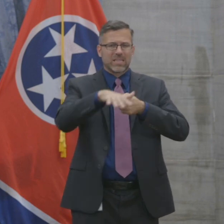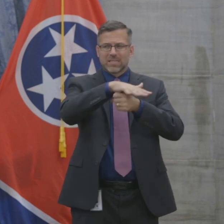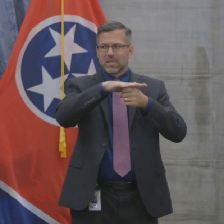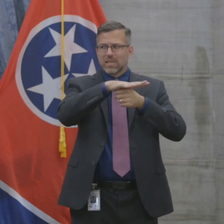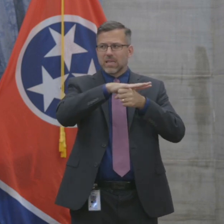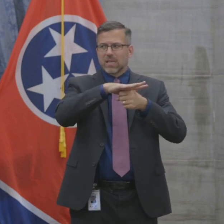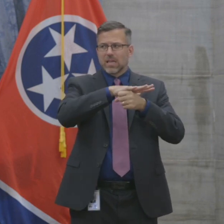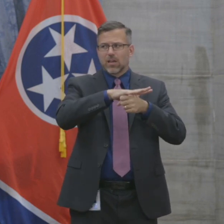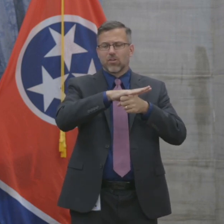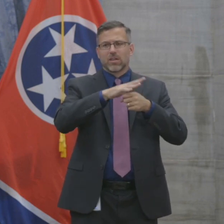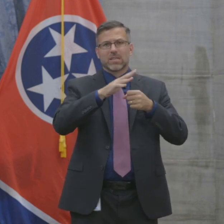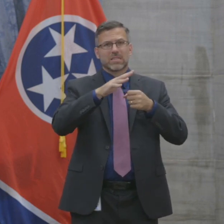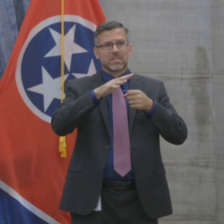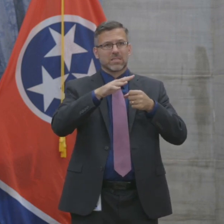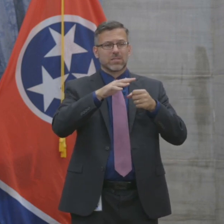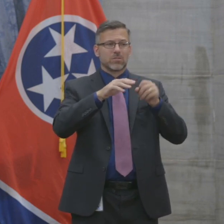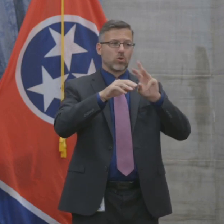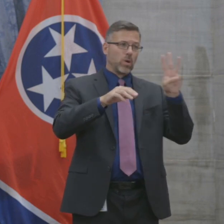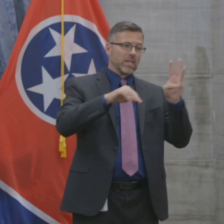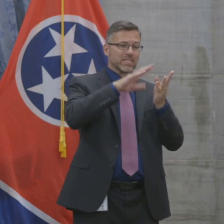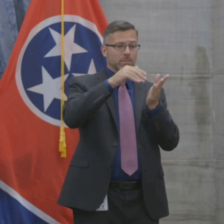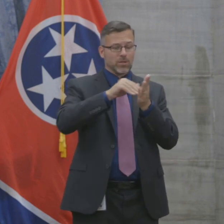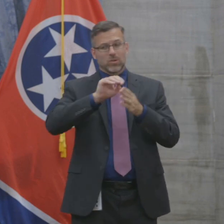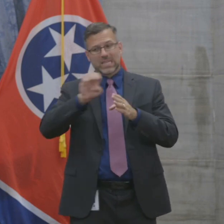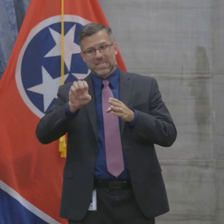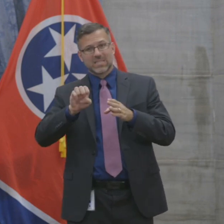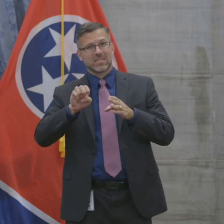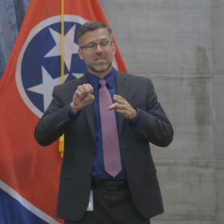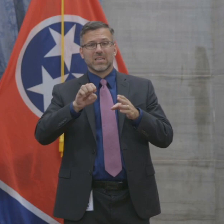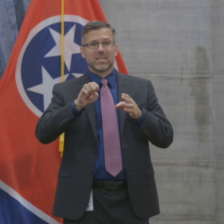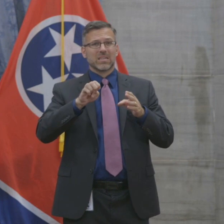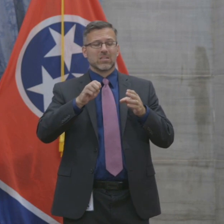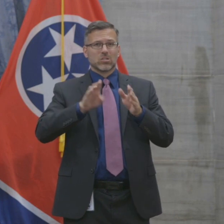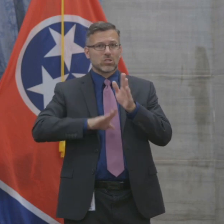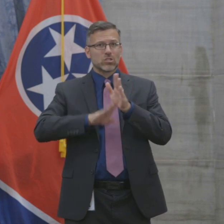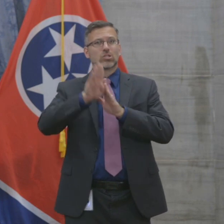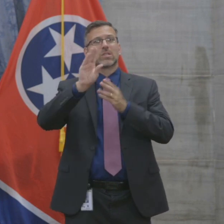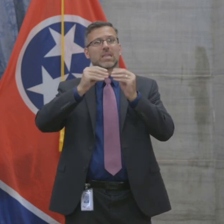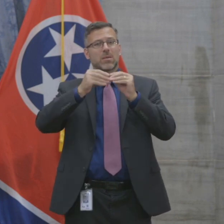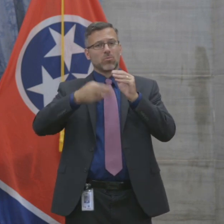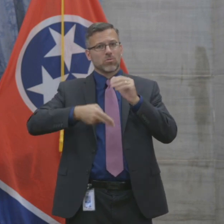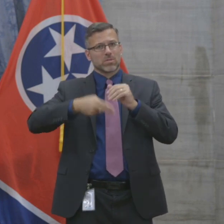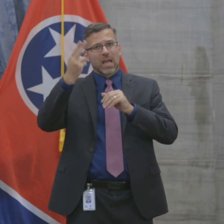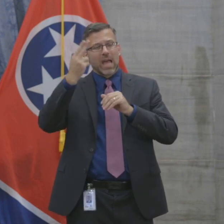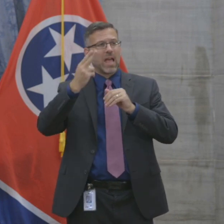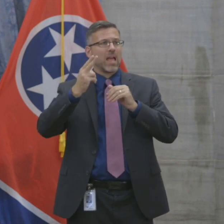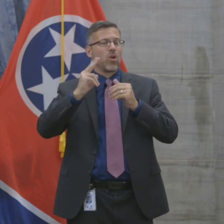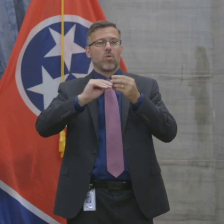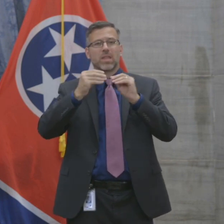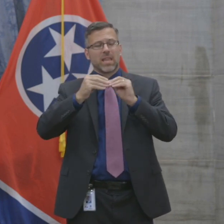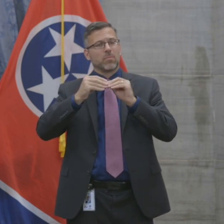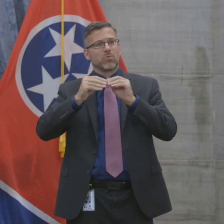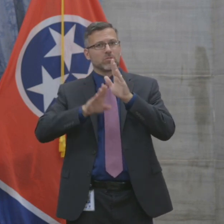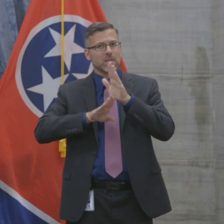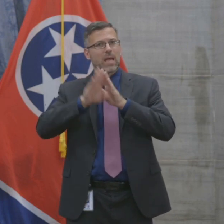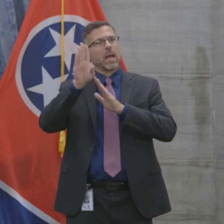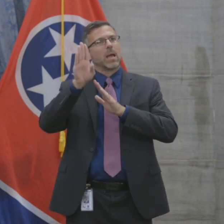know exactly what's being taught their kids and so we will work to make sure that happens across our state.